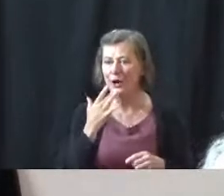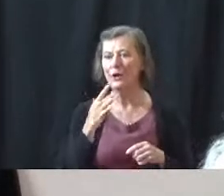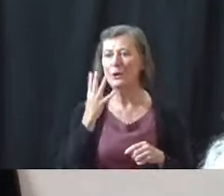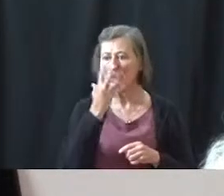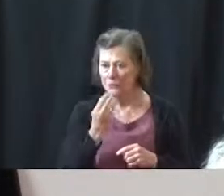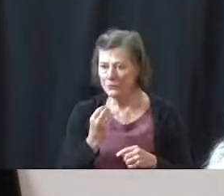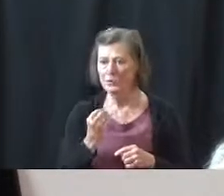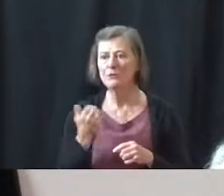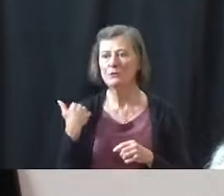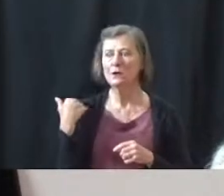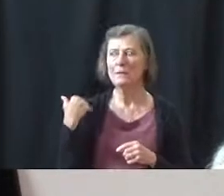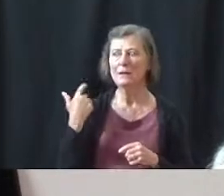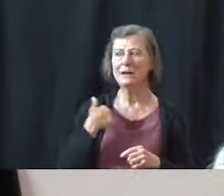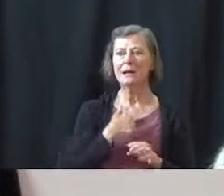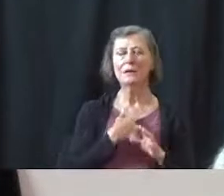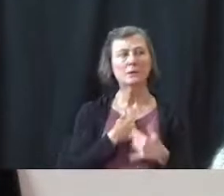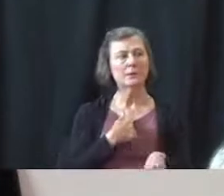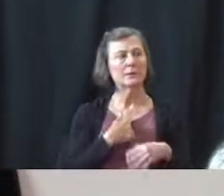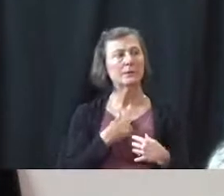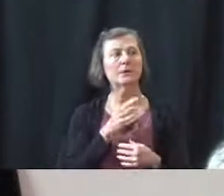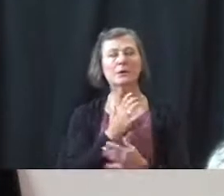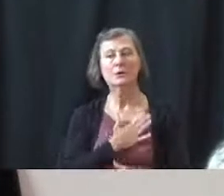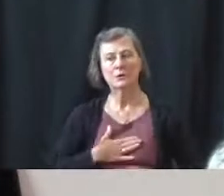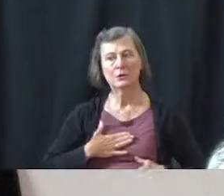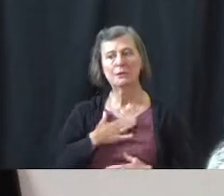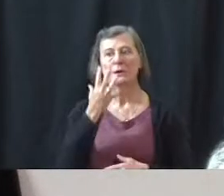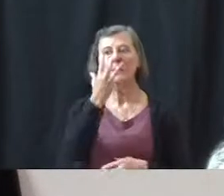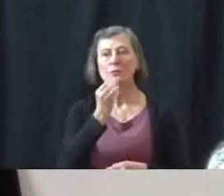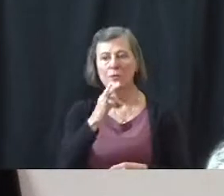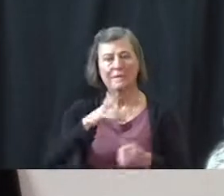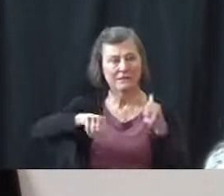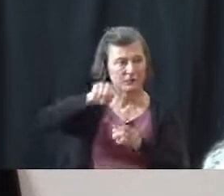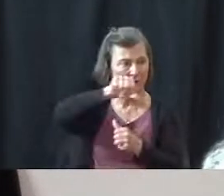appreciative of the beauty of one another.